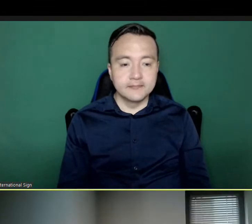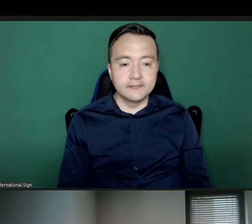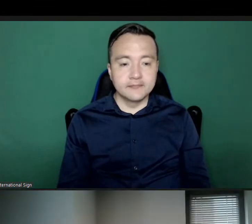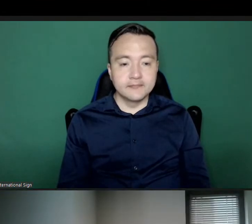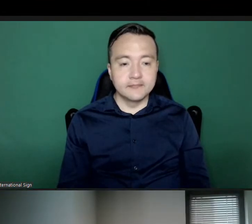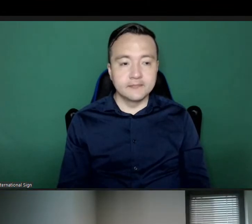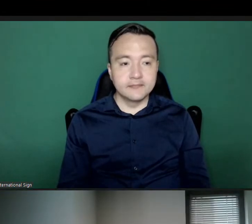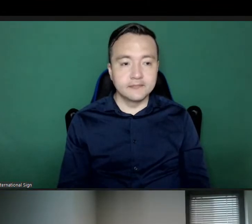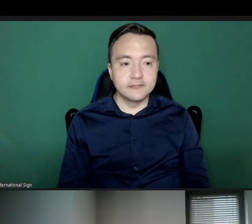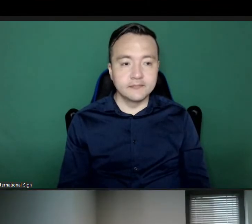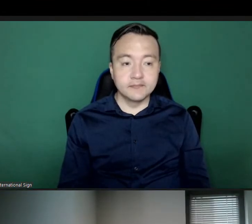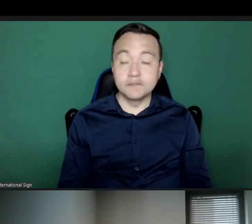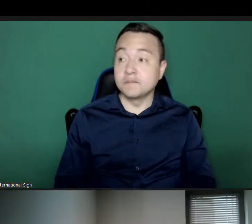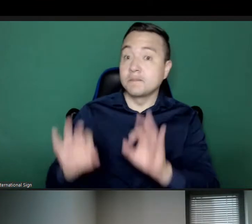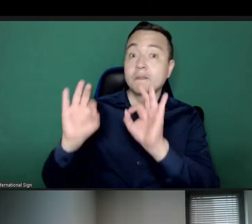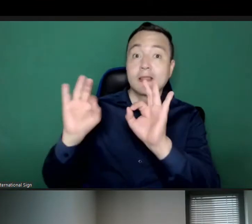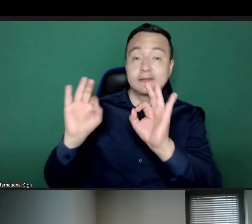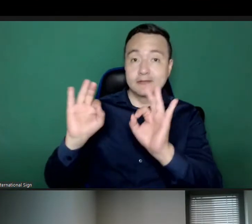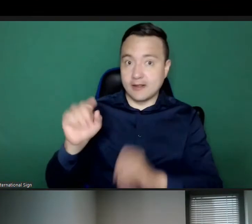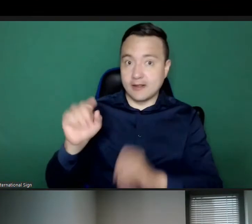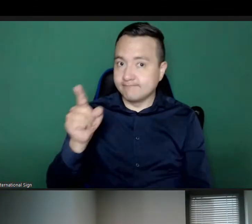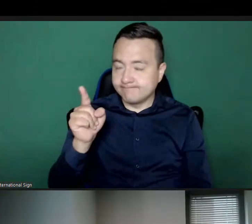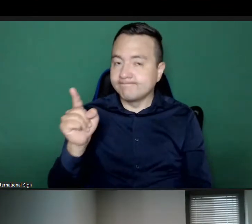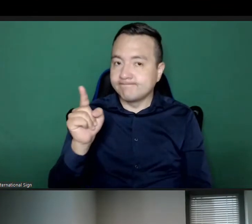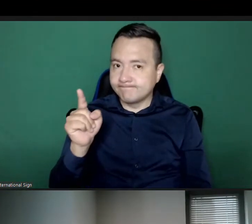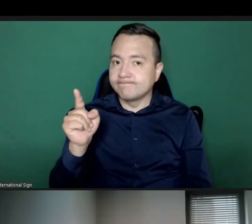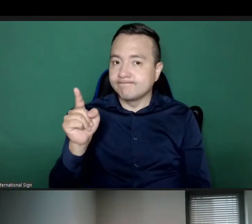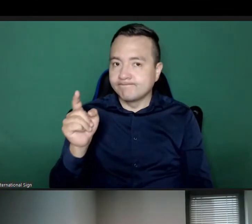Excellent points, . Thank you very much.